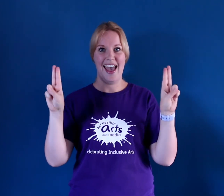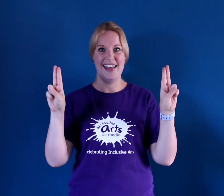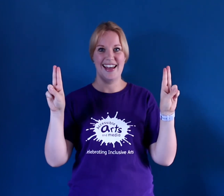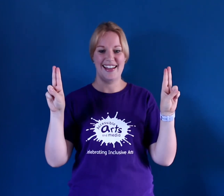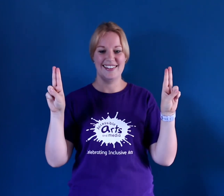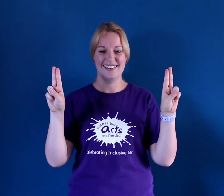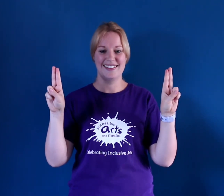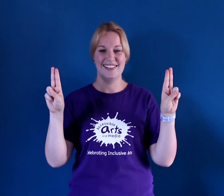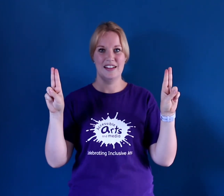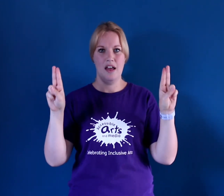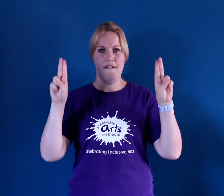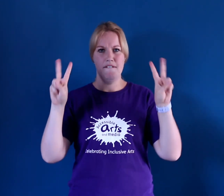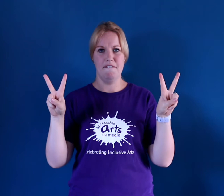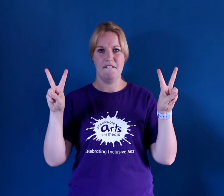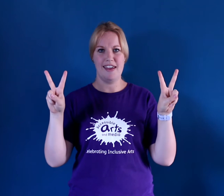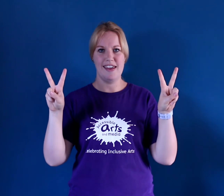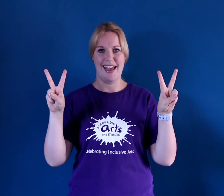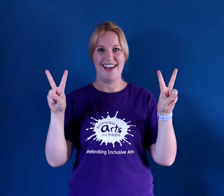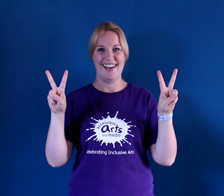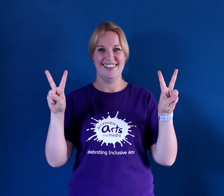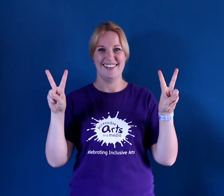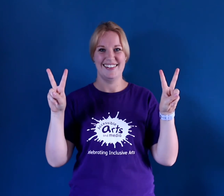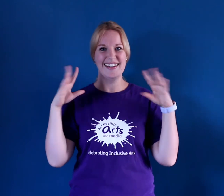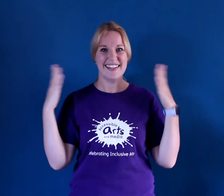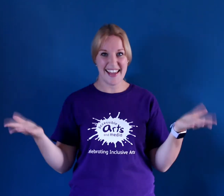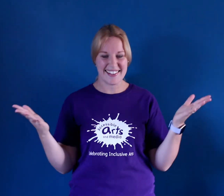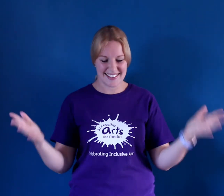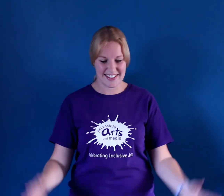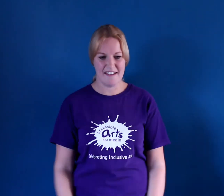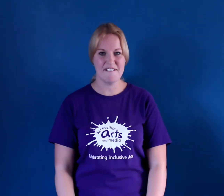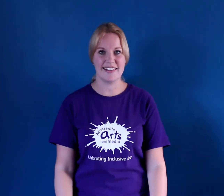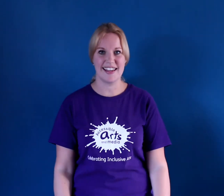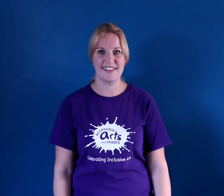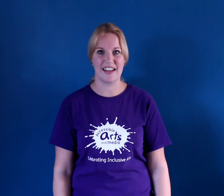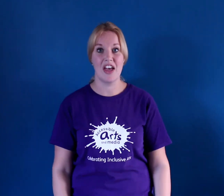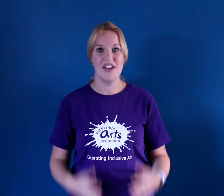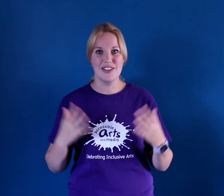N hand, V hand. Yes! Fantastic.